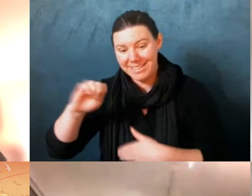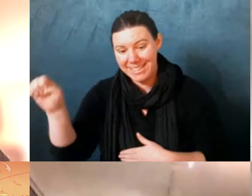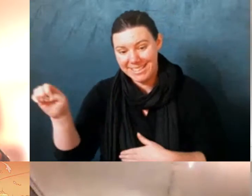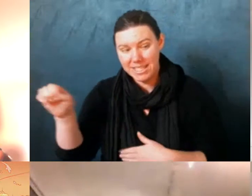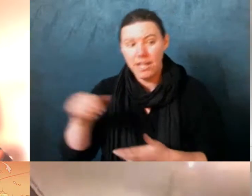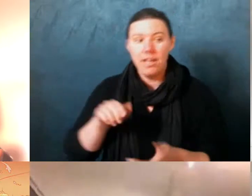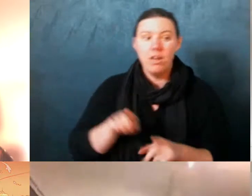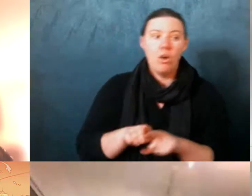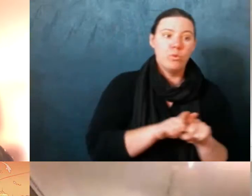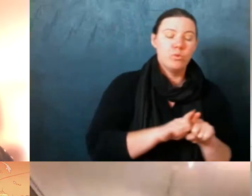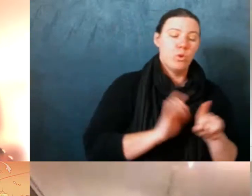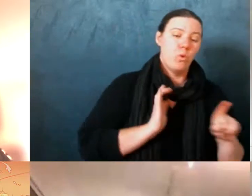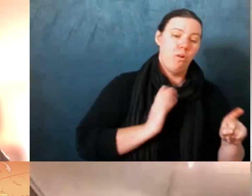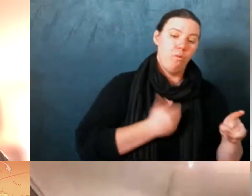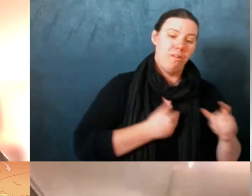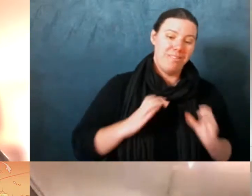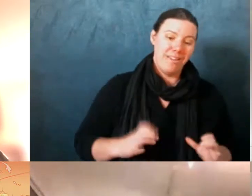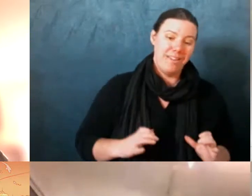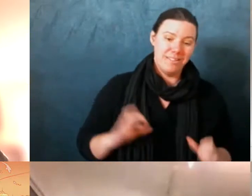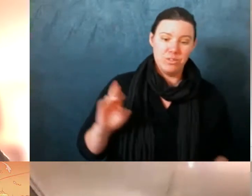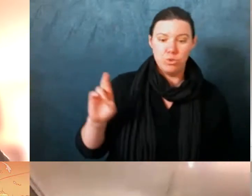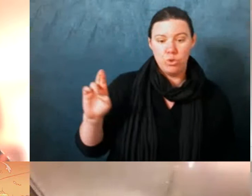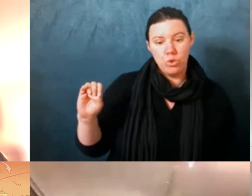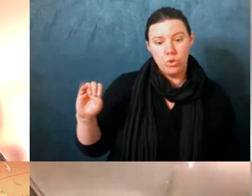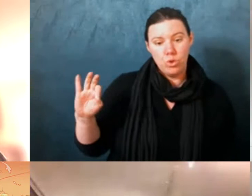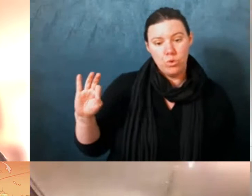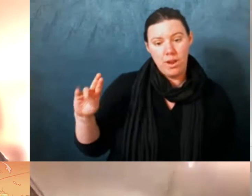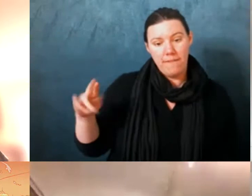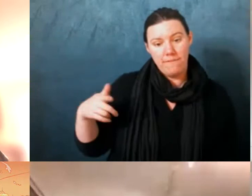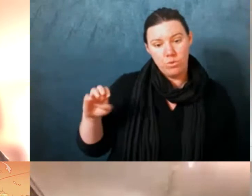they are complaining for their racism.